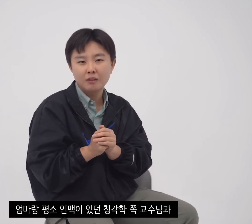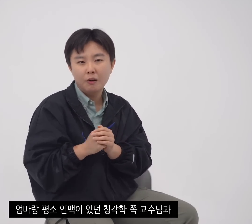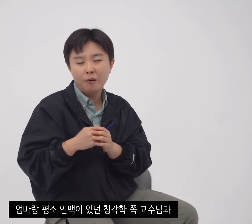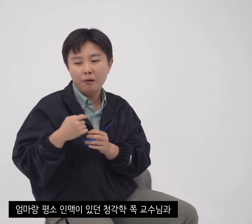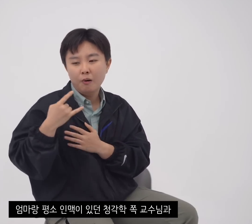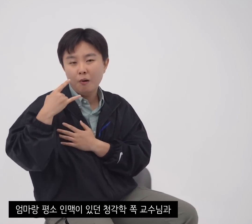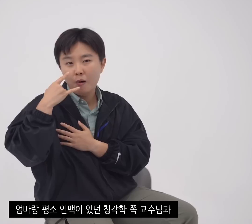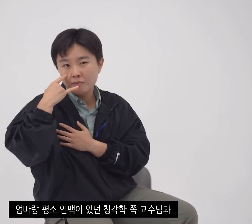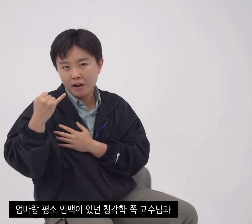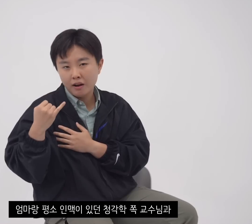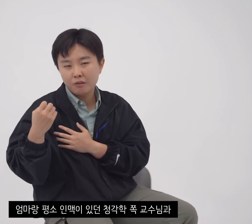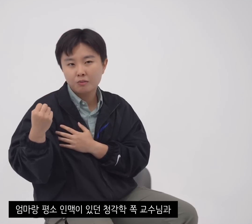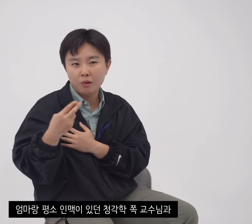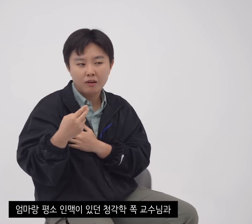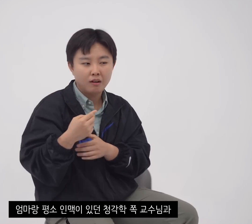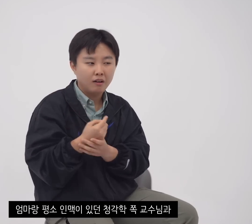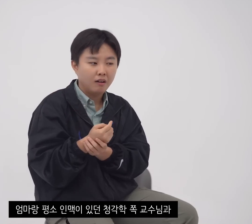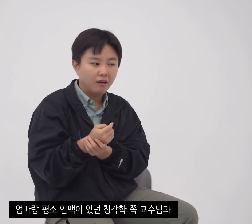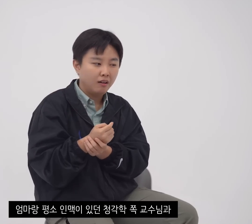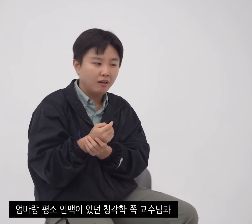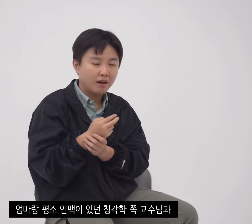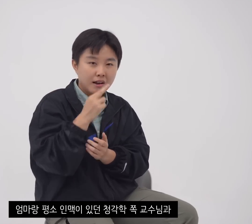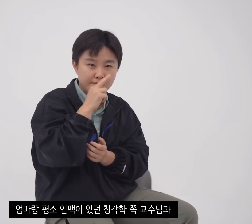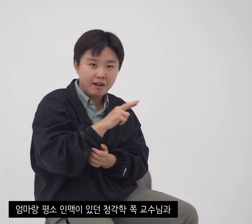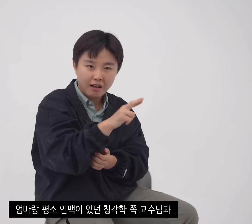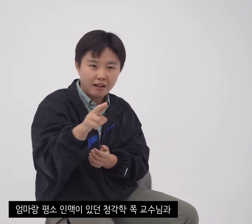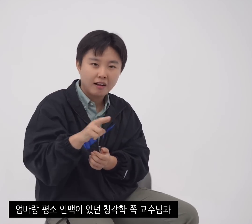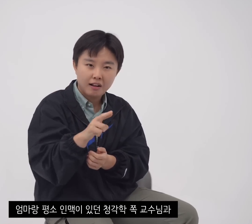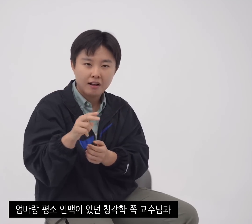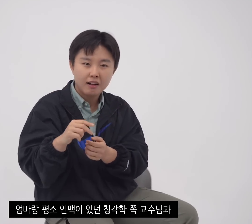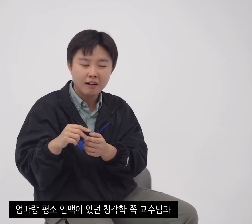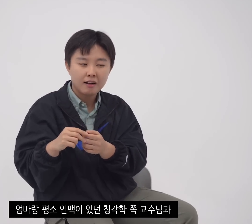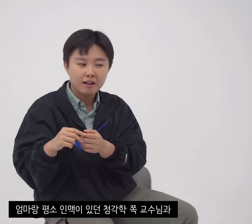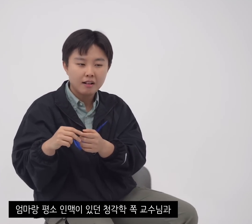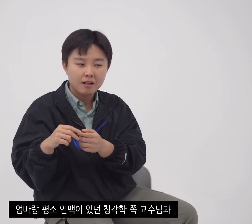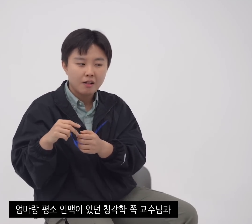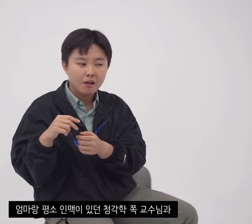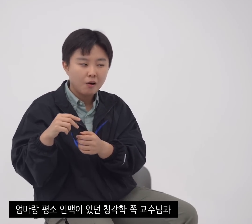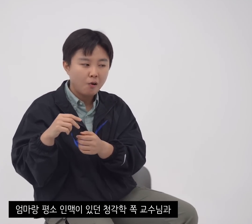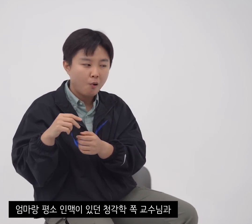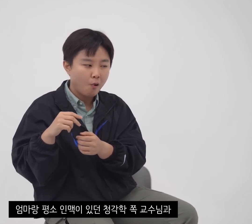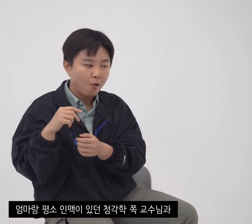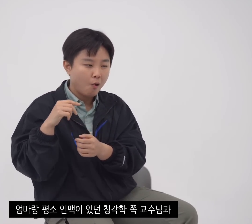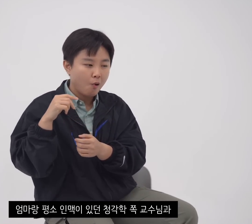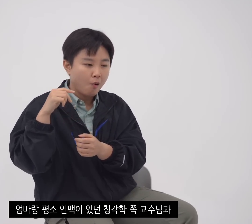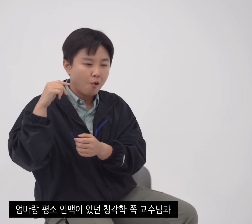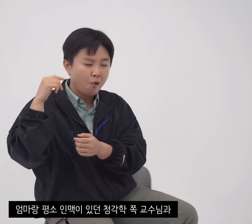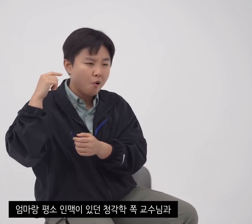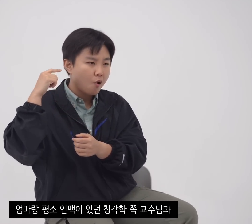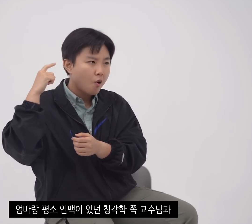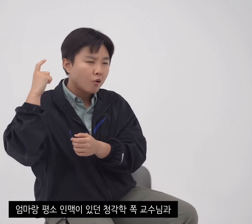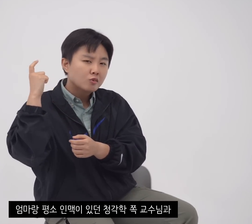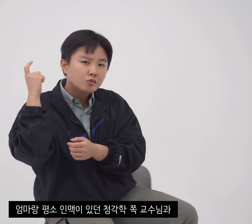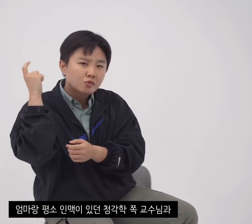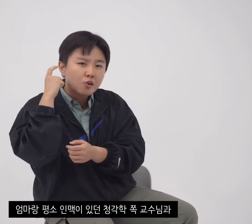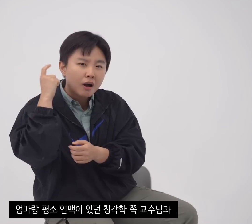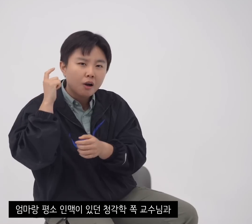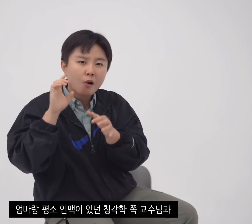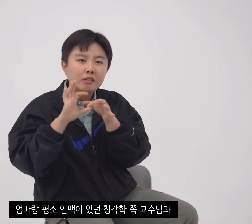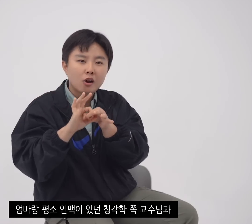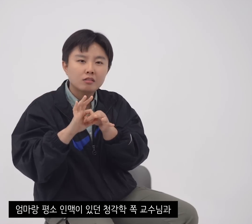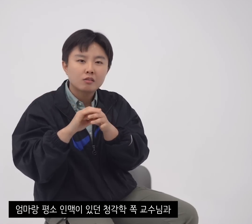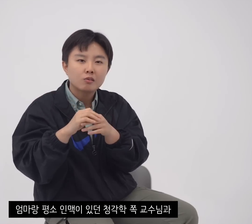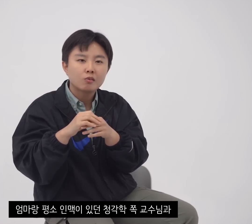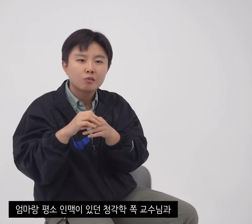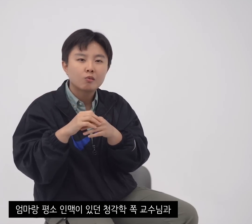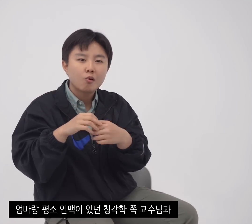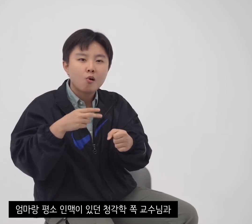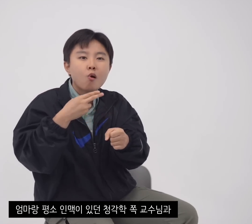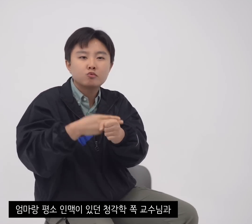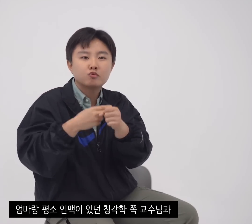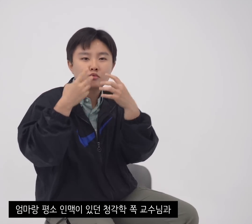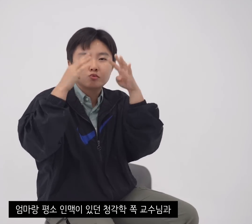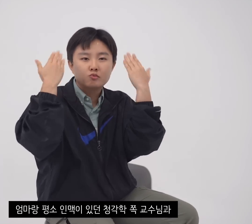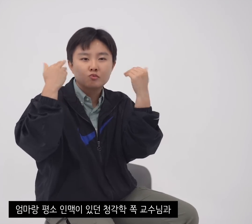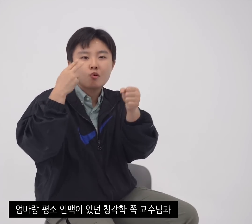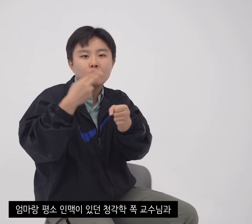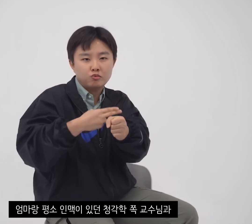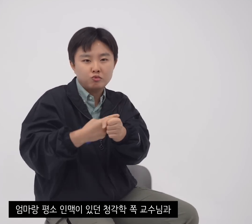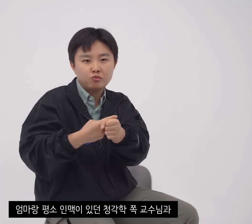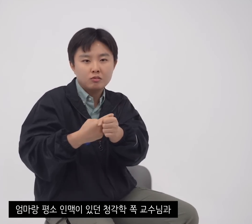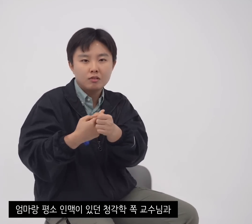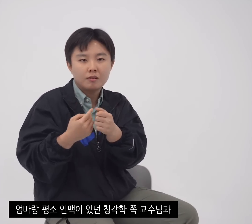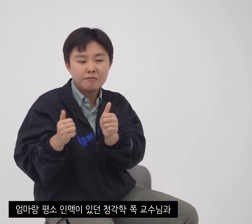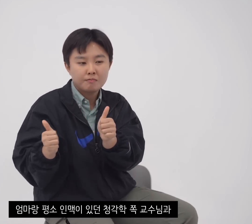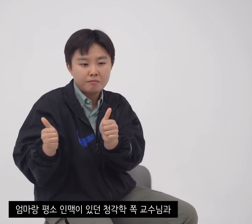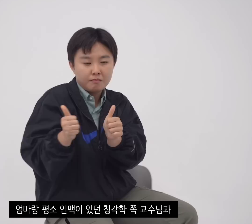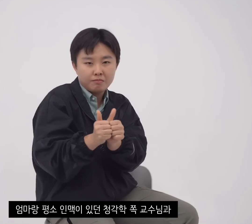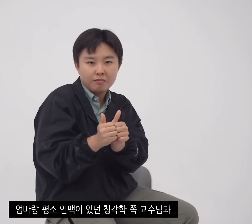I somehow managed it by working together with an audiology professor and